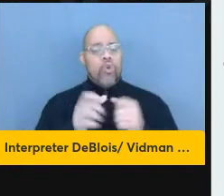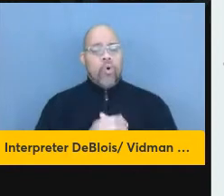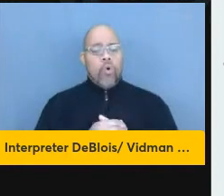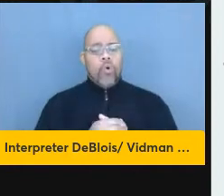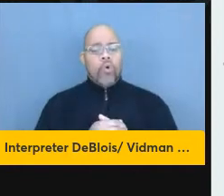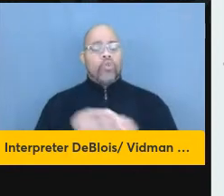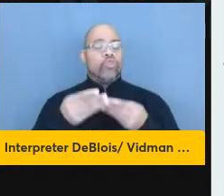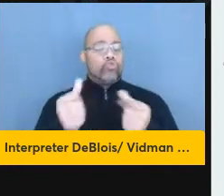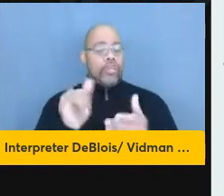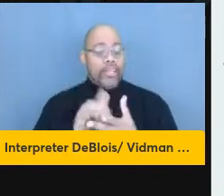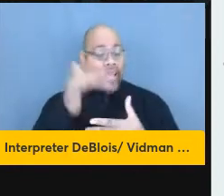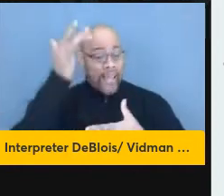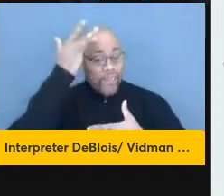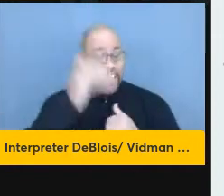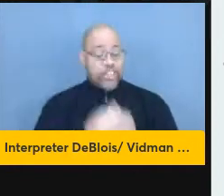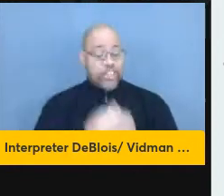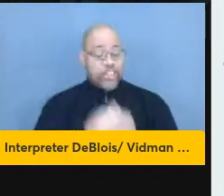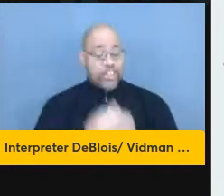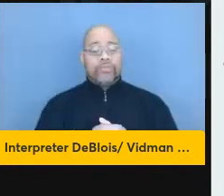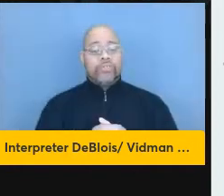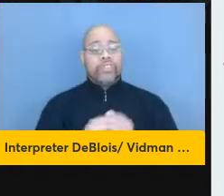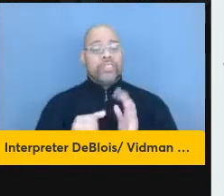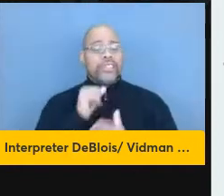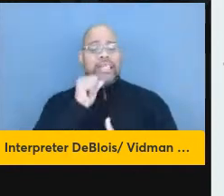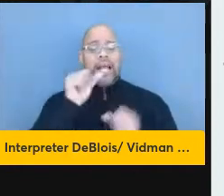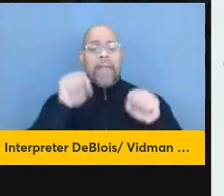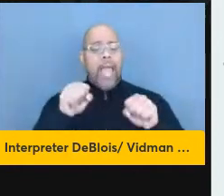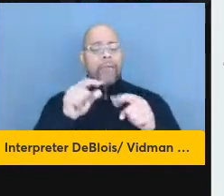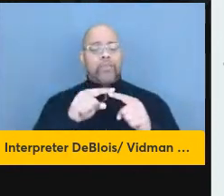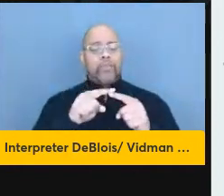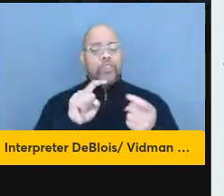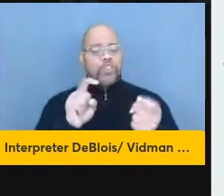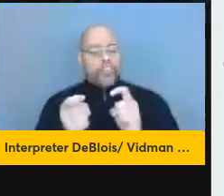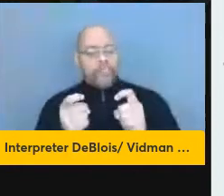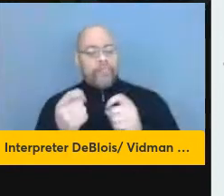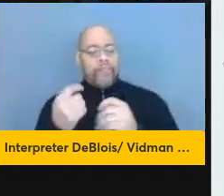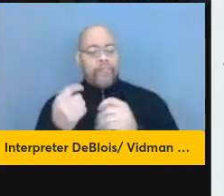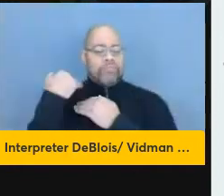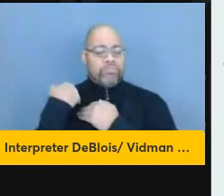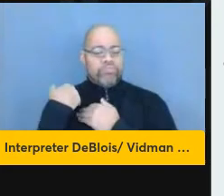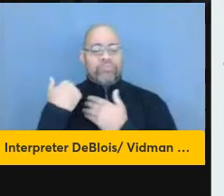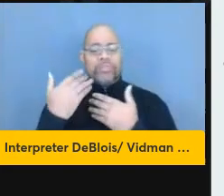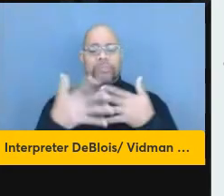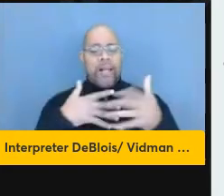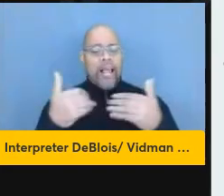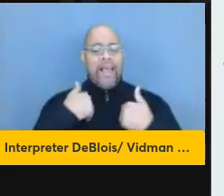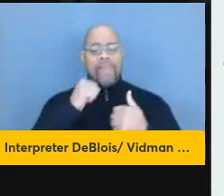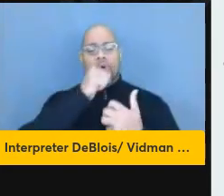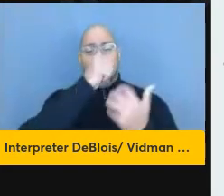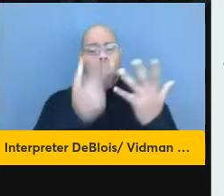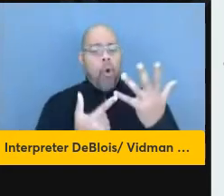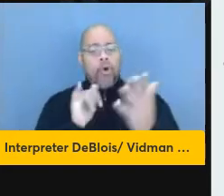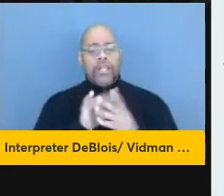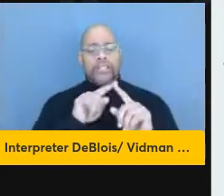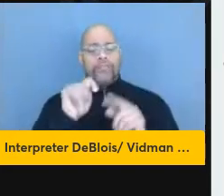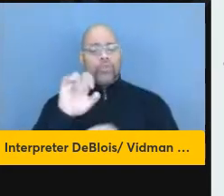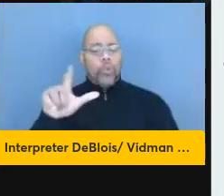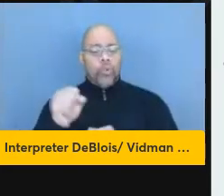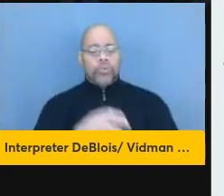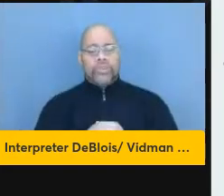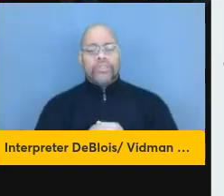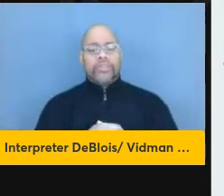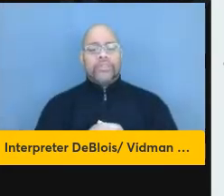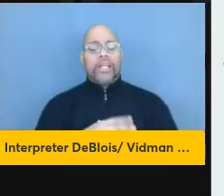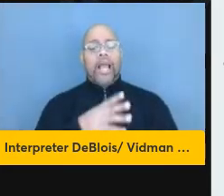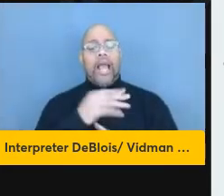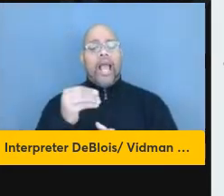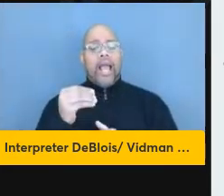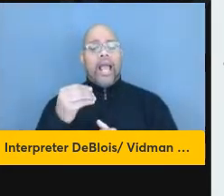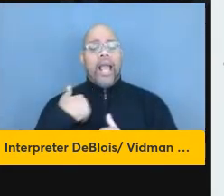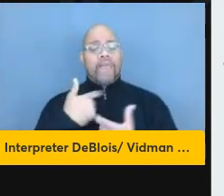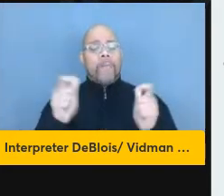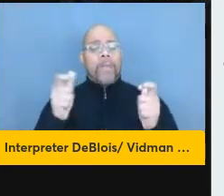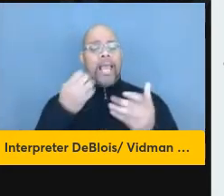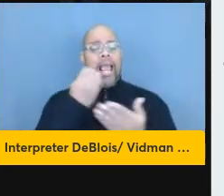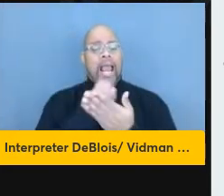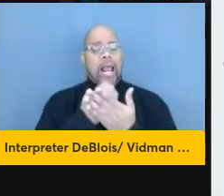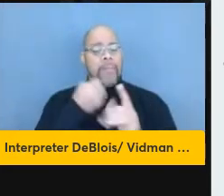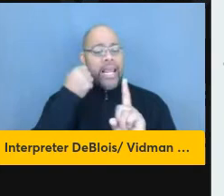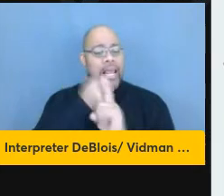infection, we've just not been able to shift the burden, despite having all those tools. And it has a big economic impact. In